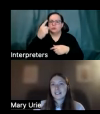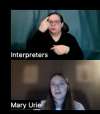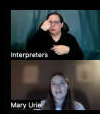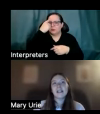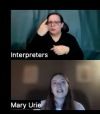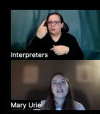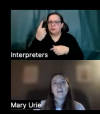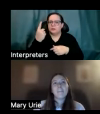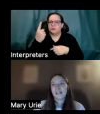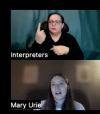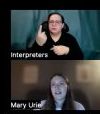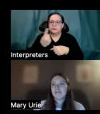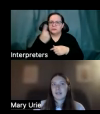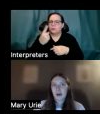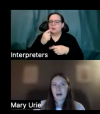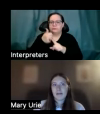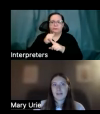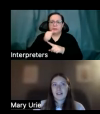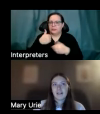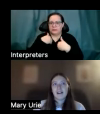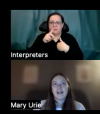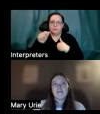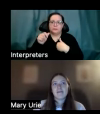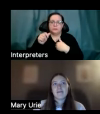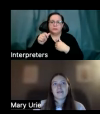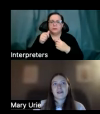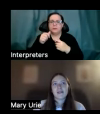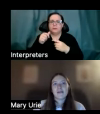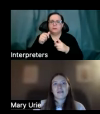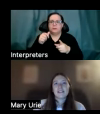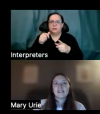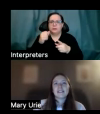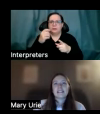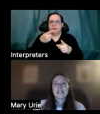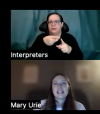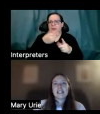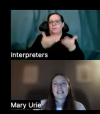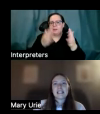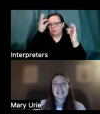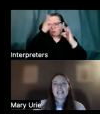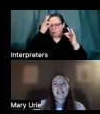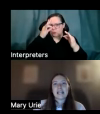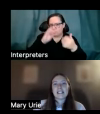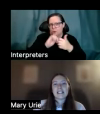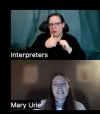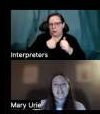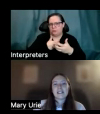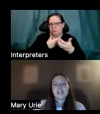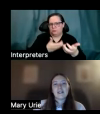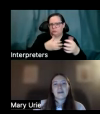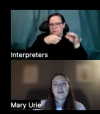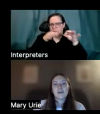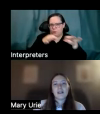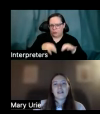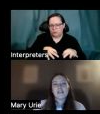disability may not know about? So anything that you would want